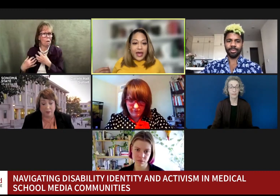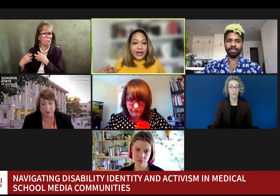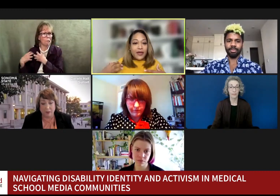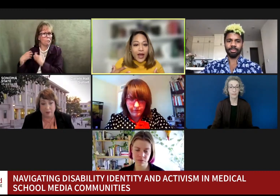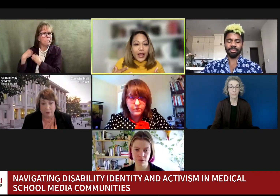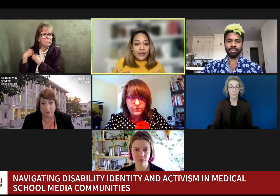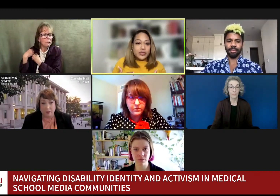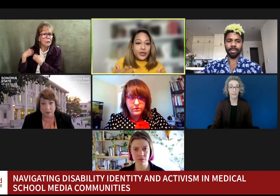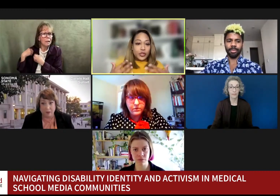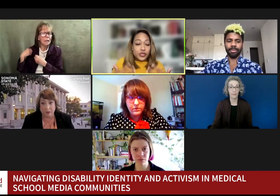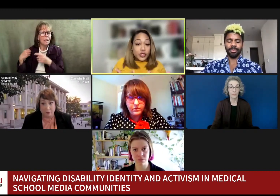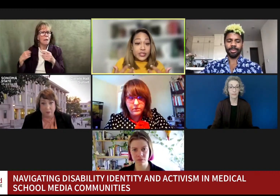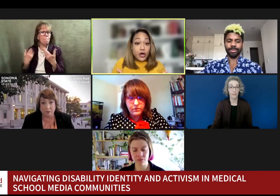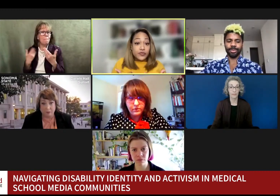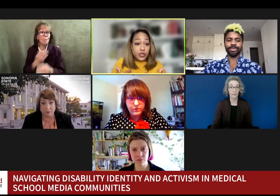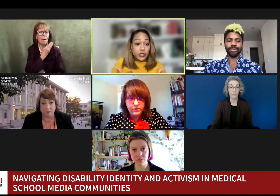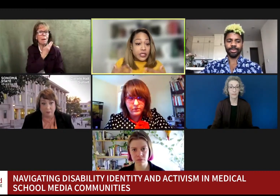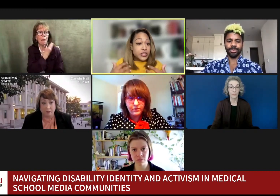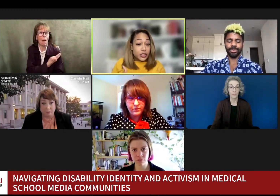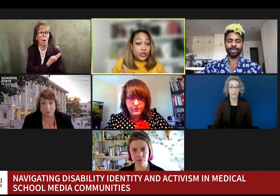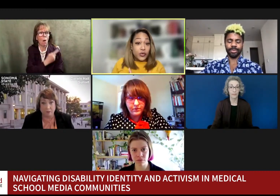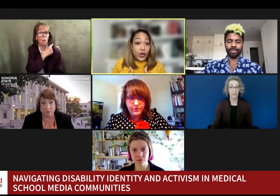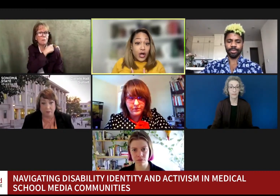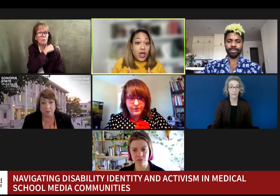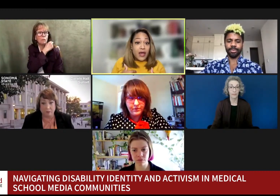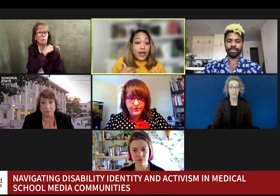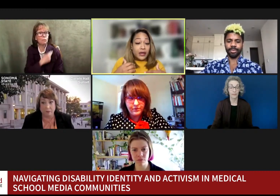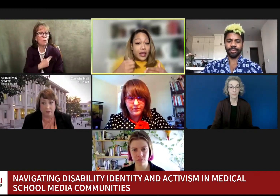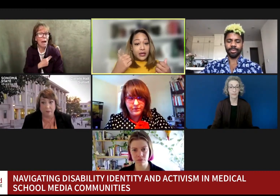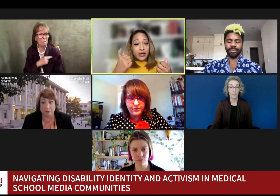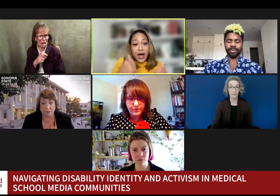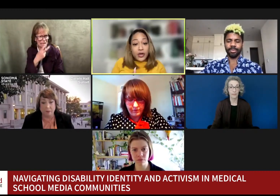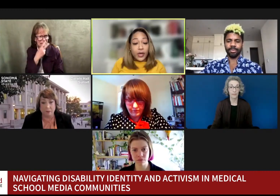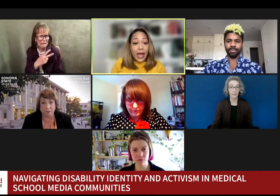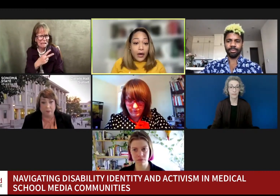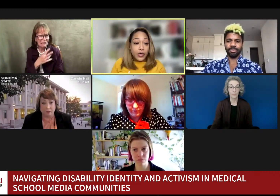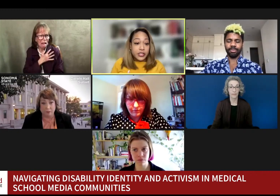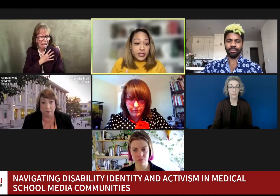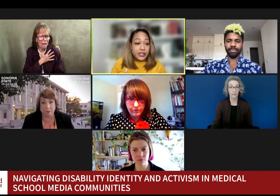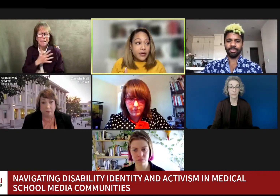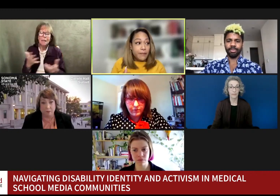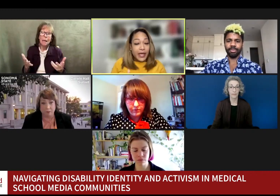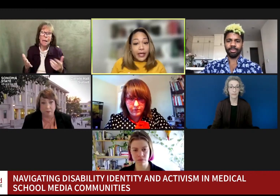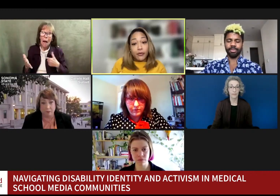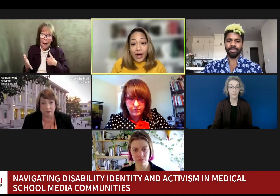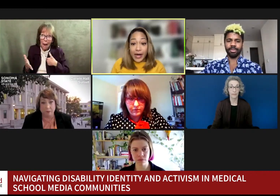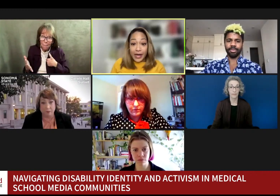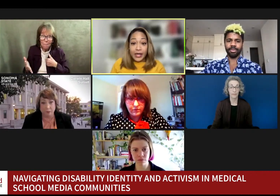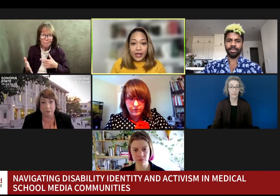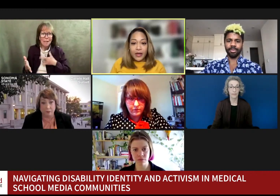And here I am just feeling so self insecure and not knowing how to just make it right.